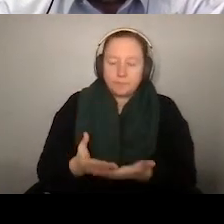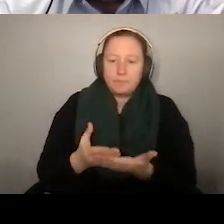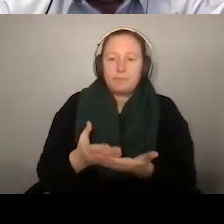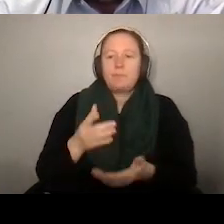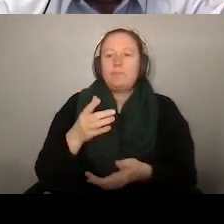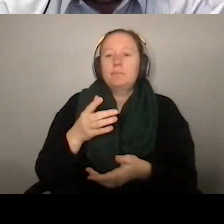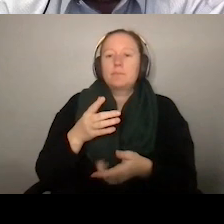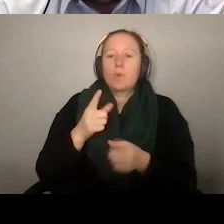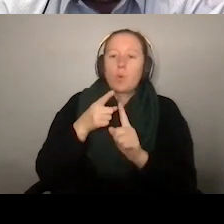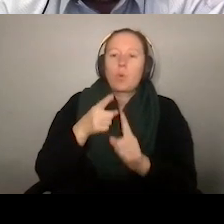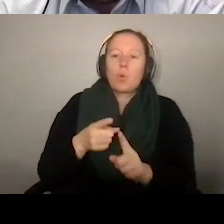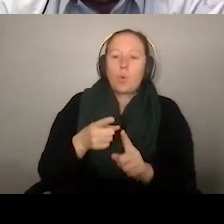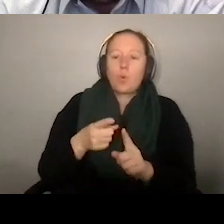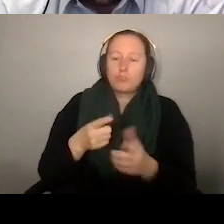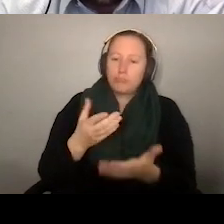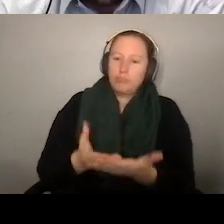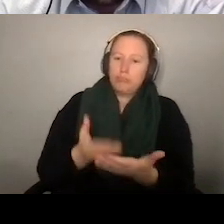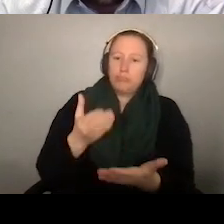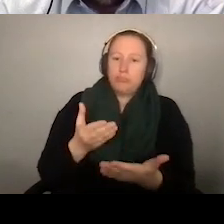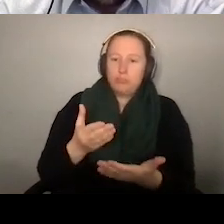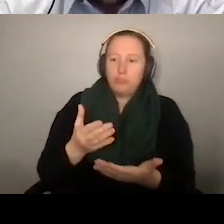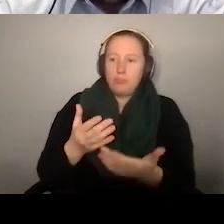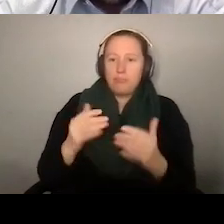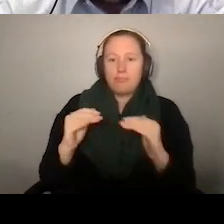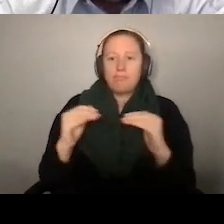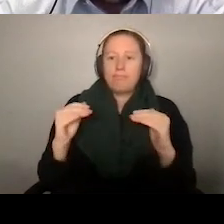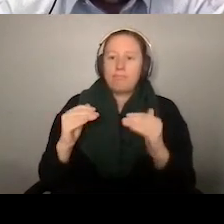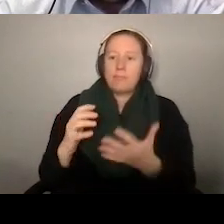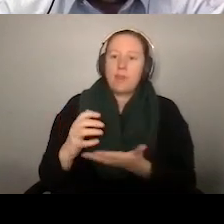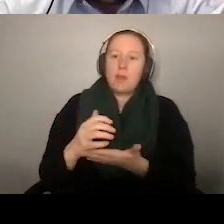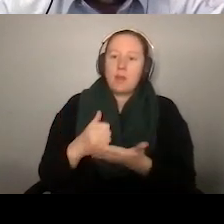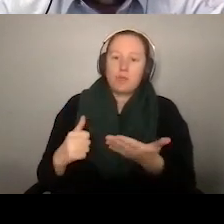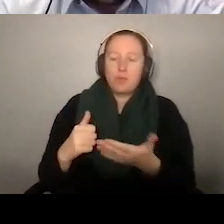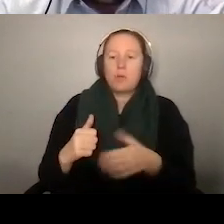validate how accurate that accrual was. Email surveys are sent to the ACMS